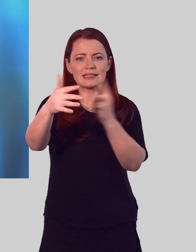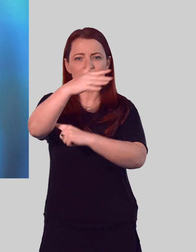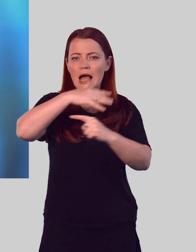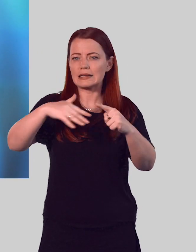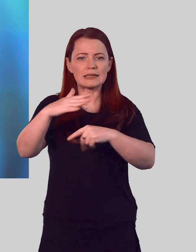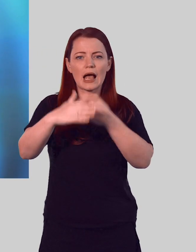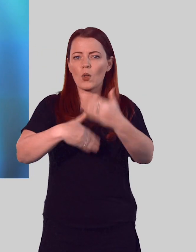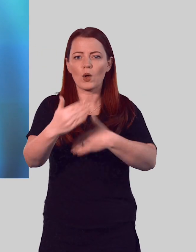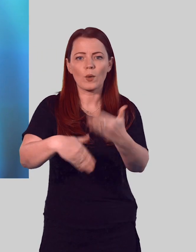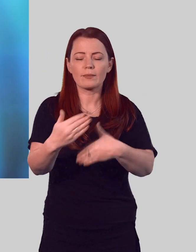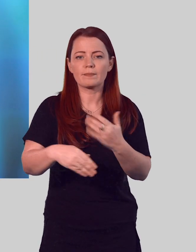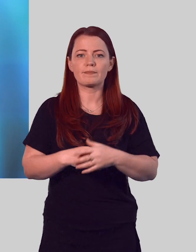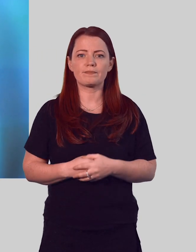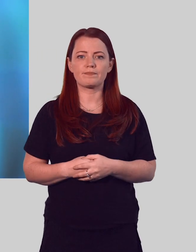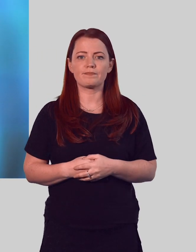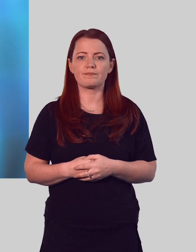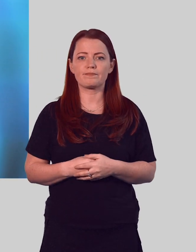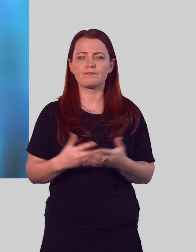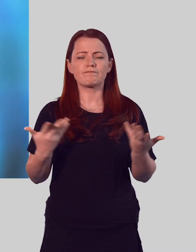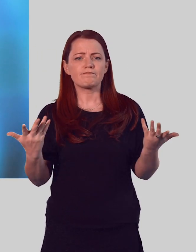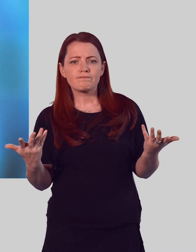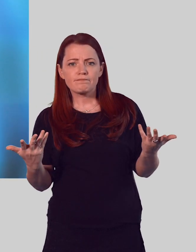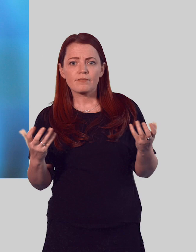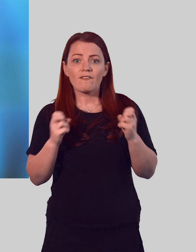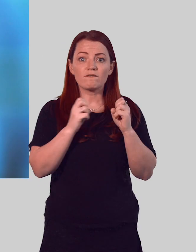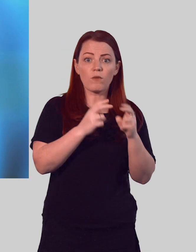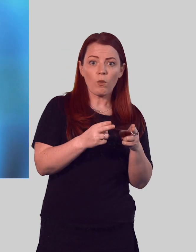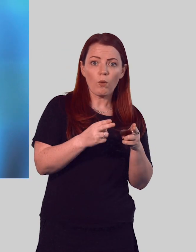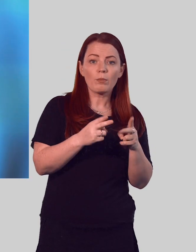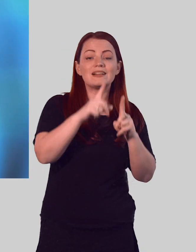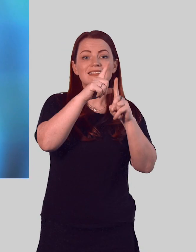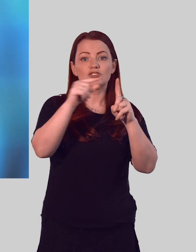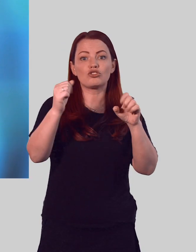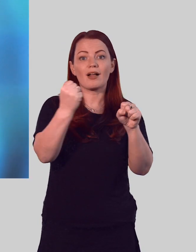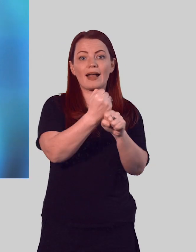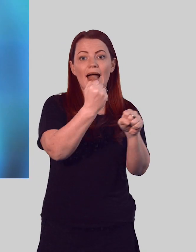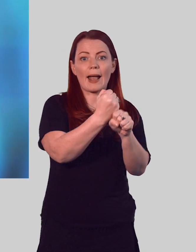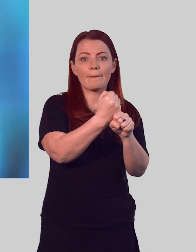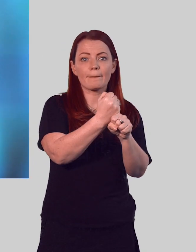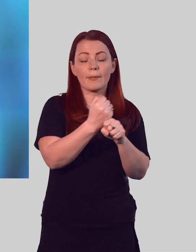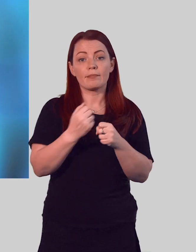is a digital game and the mediums used include a theatrical performance on Zoom,